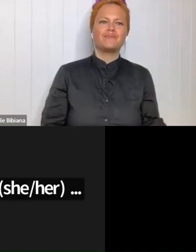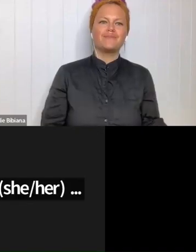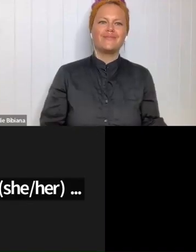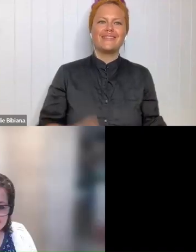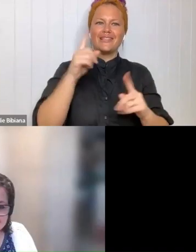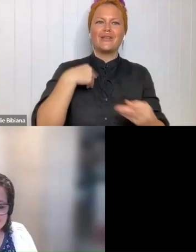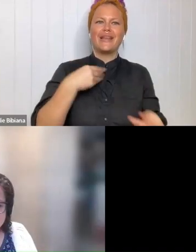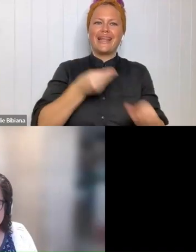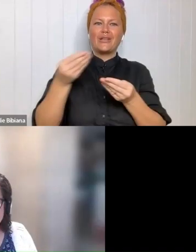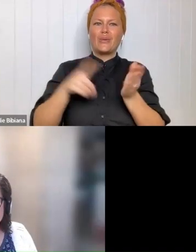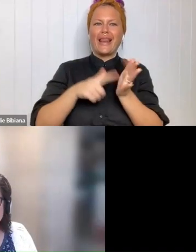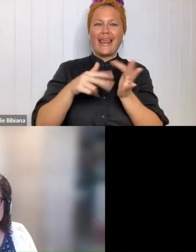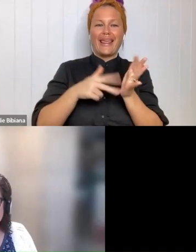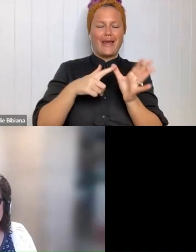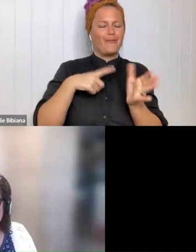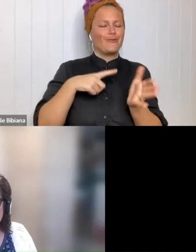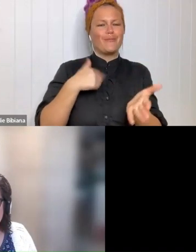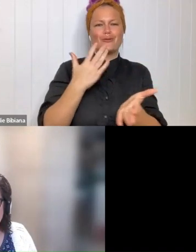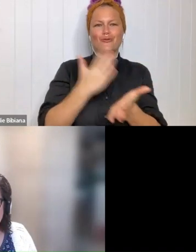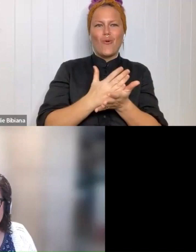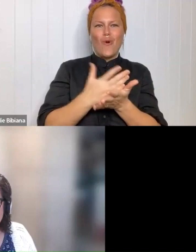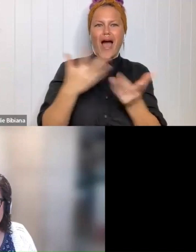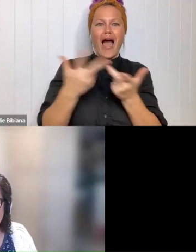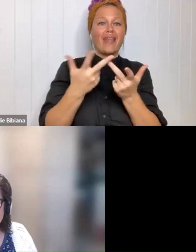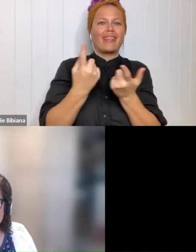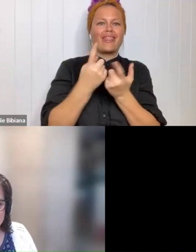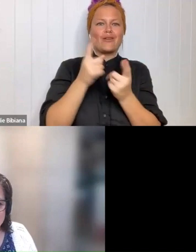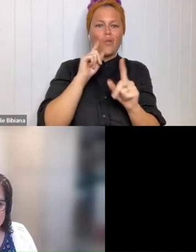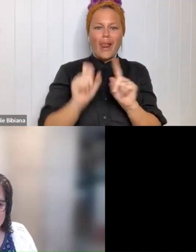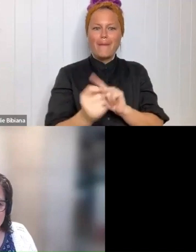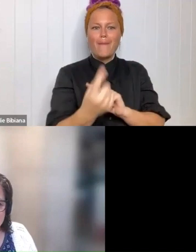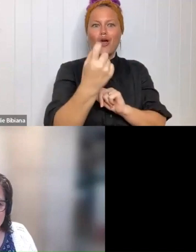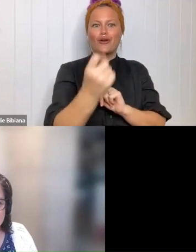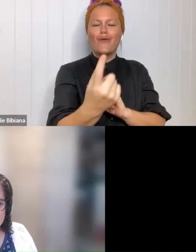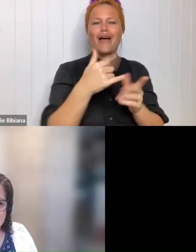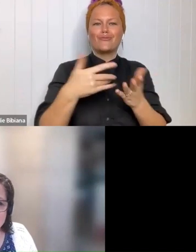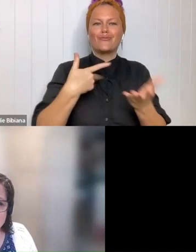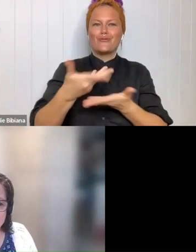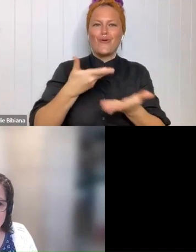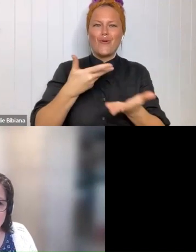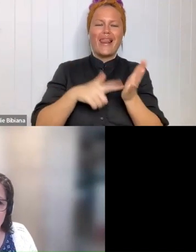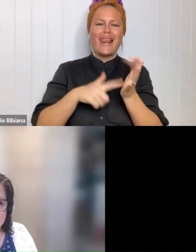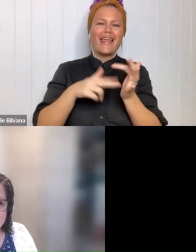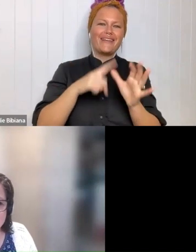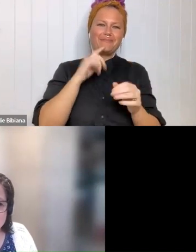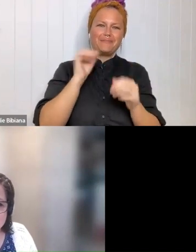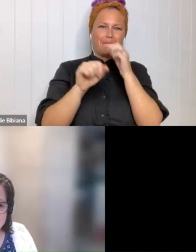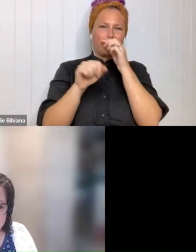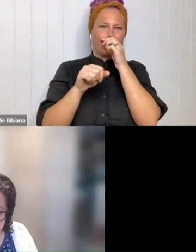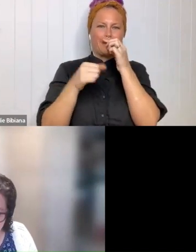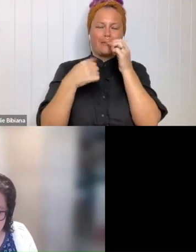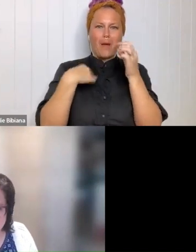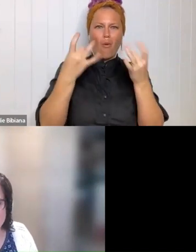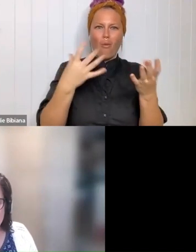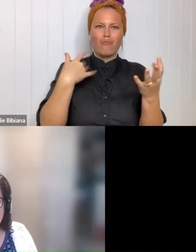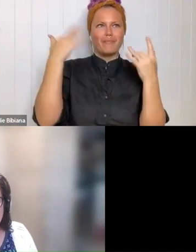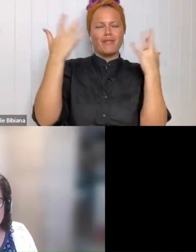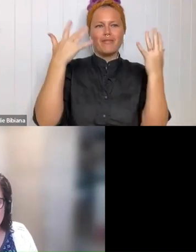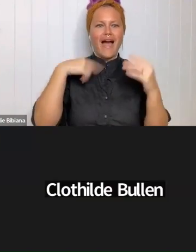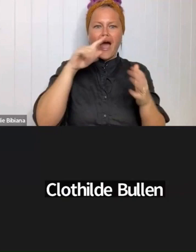to hear more about your Youth Advisory Committee. Thank you so